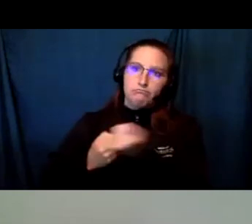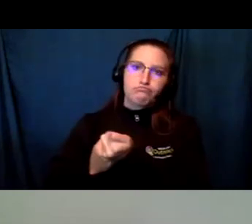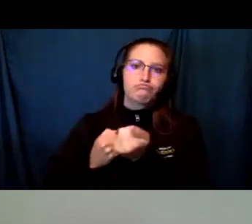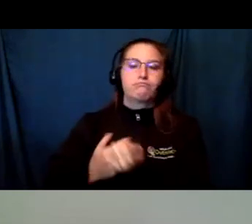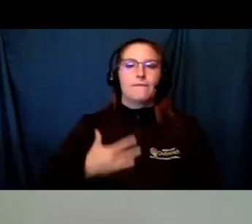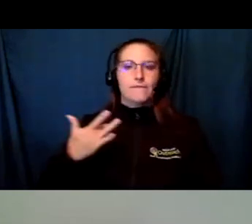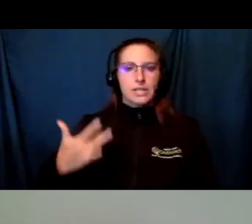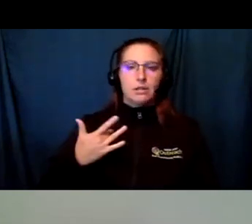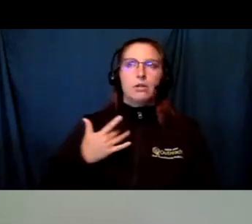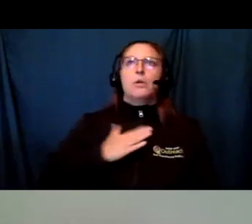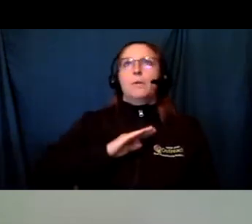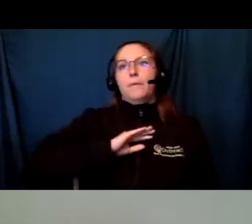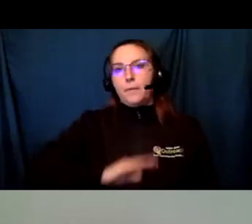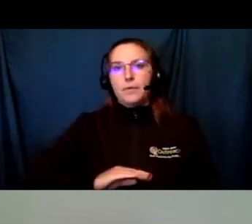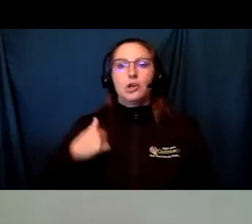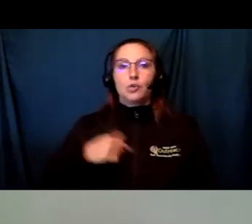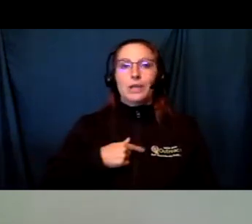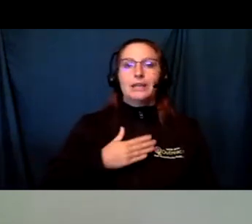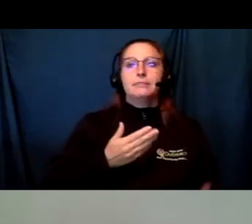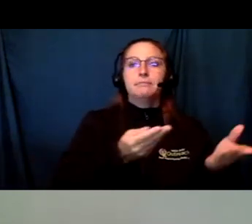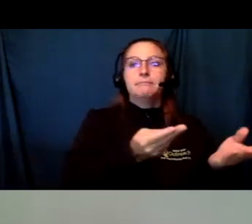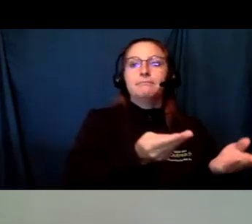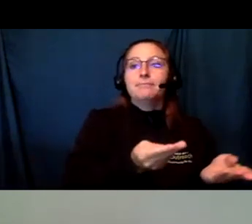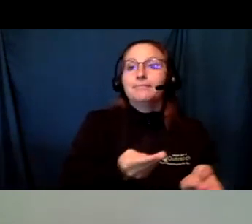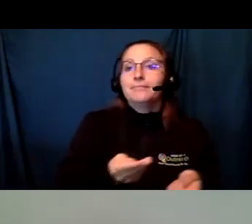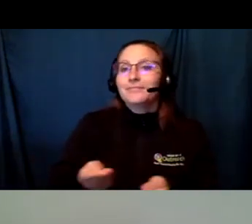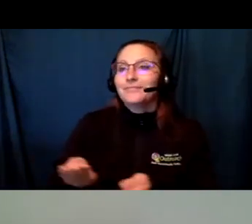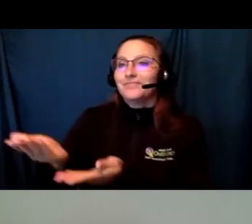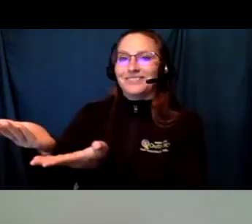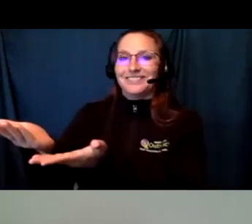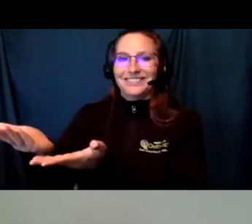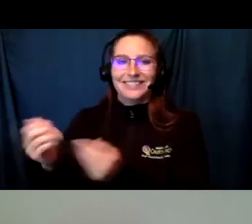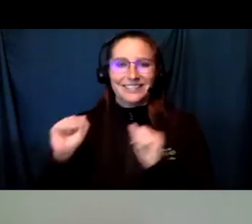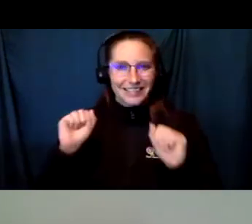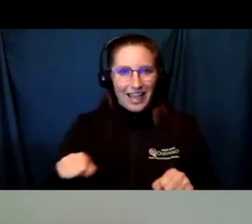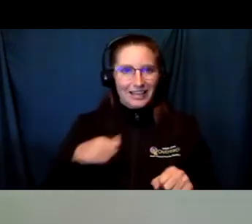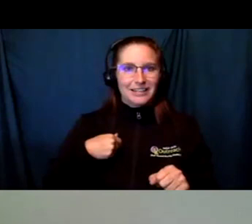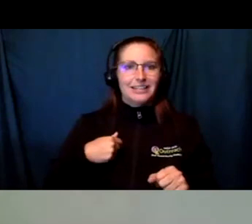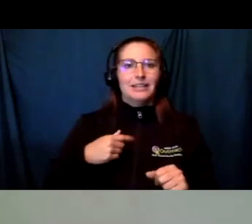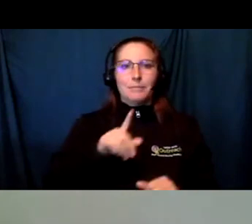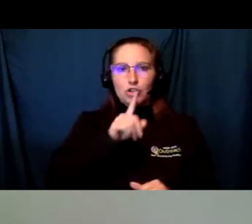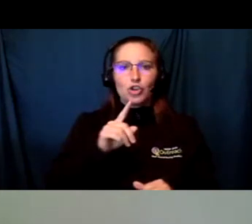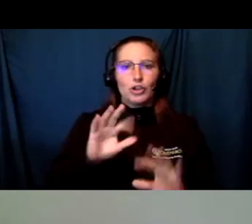to do a soft handoff to be able to make sure that families have a good understanding of